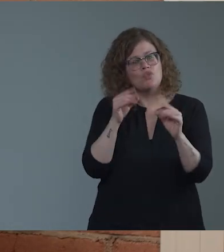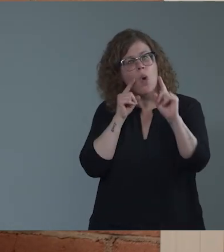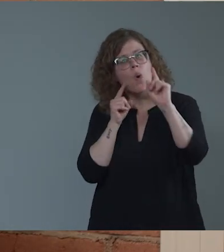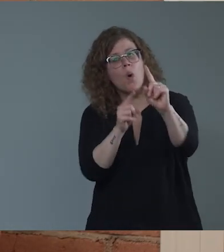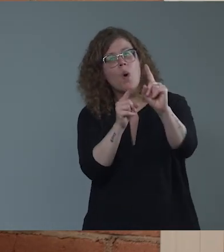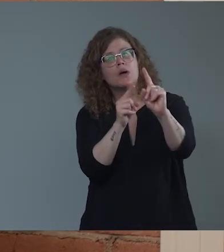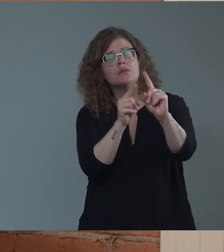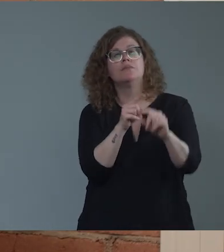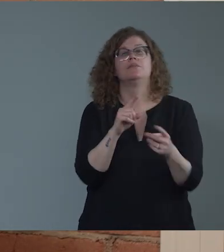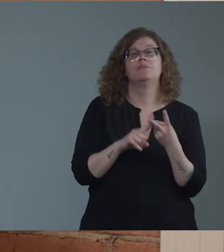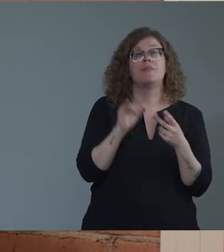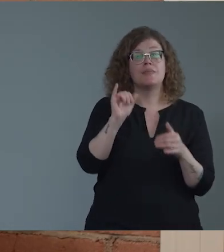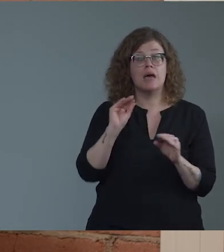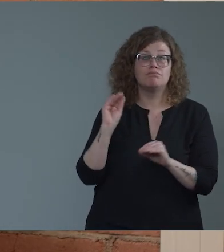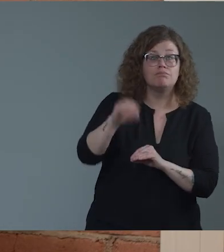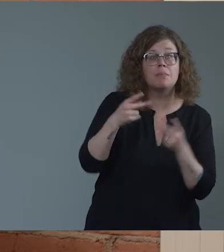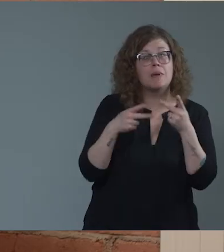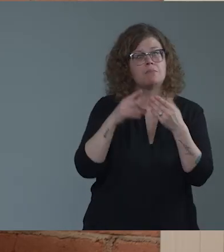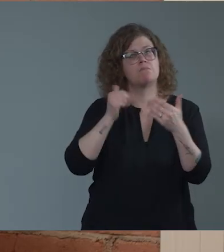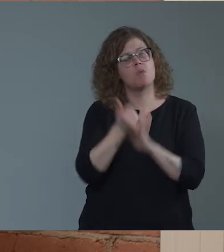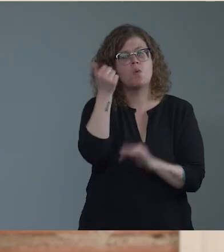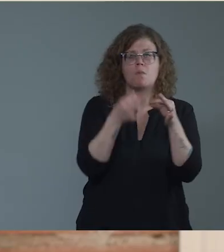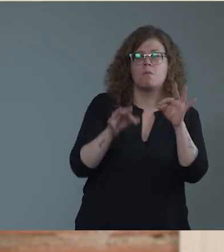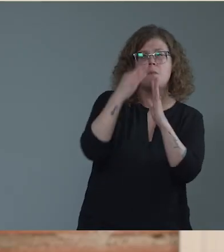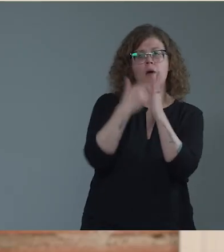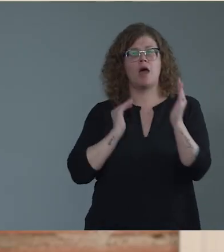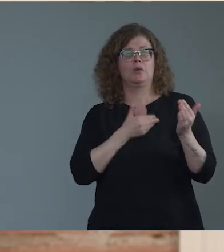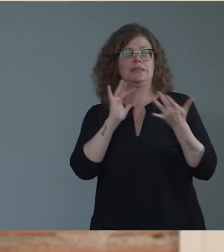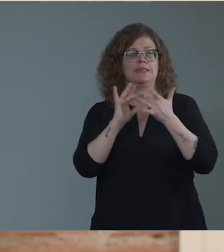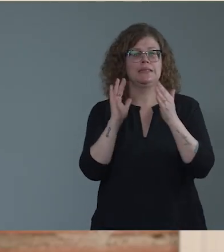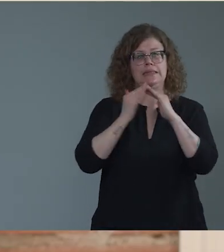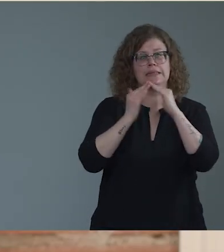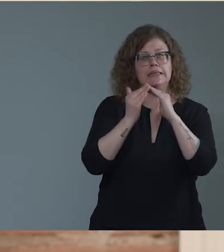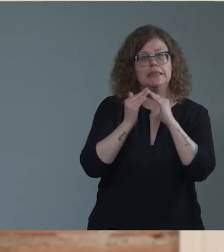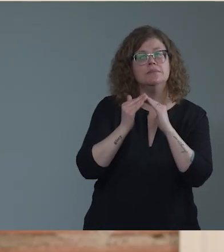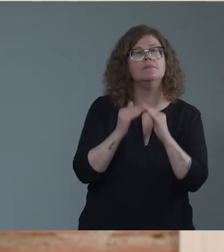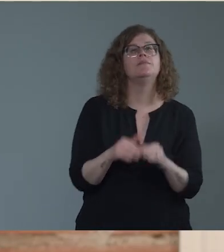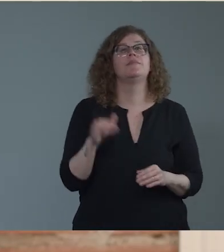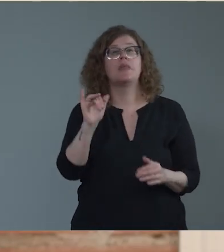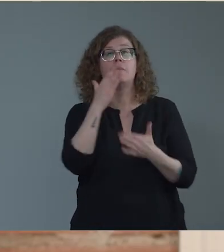to family, heritage, place. I know when I was a kid, my mom always would take me into the core